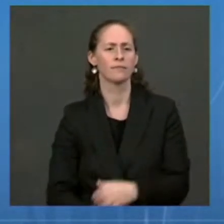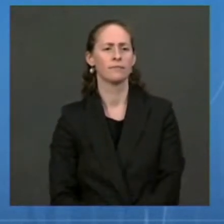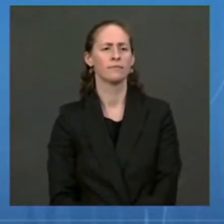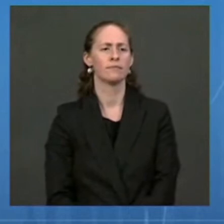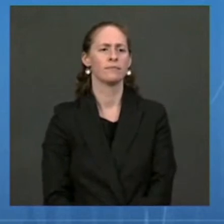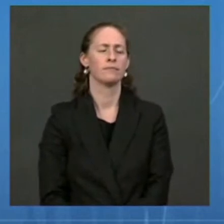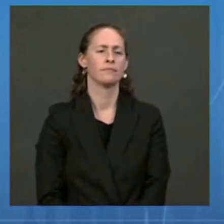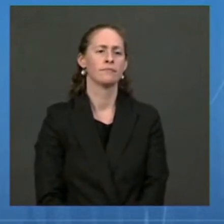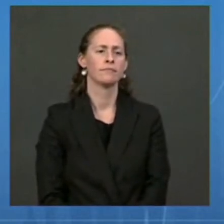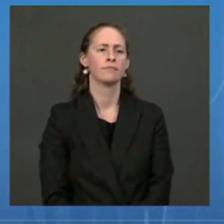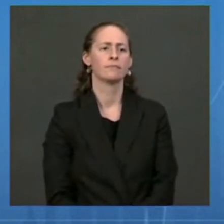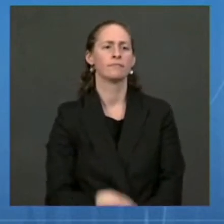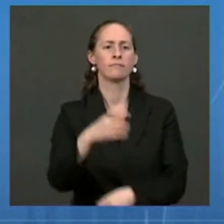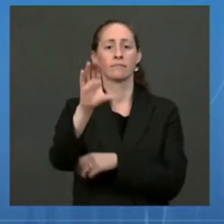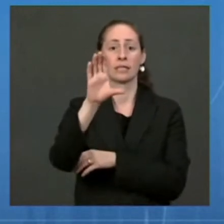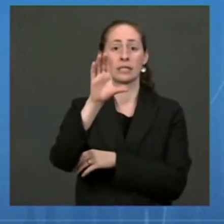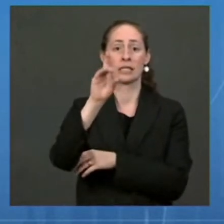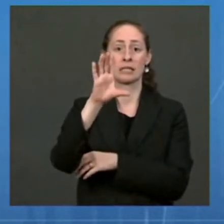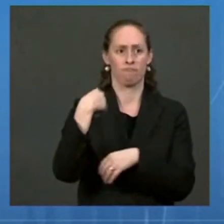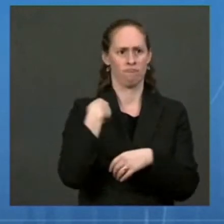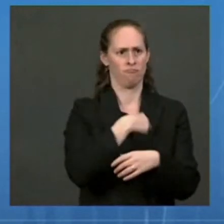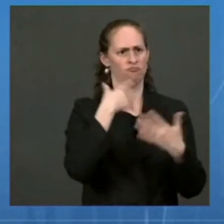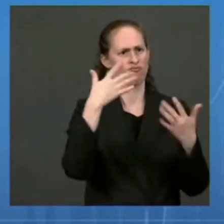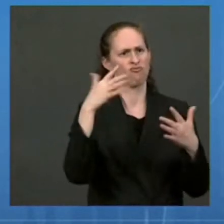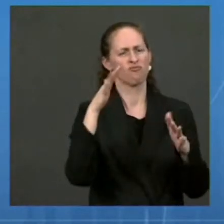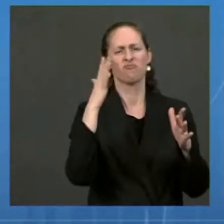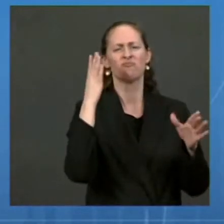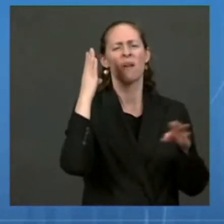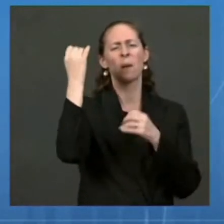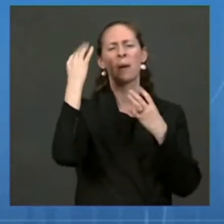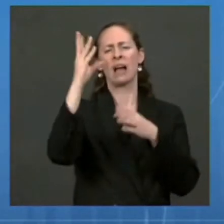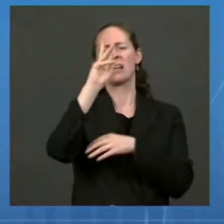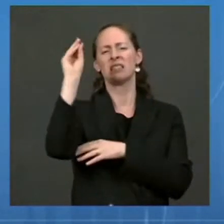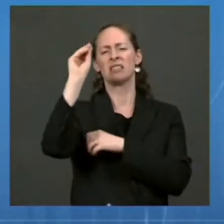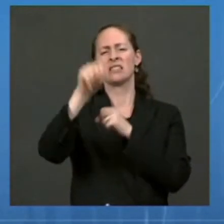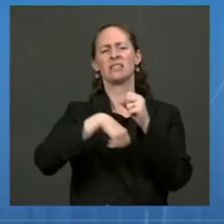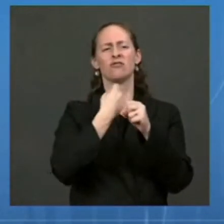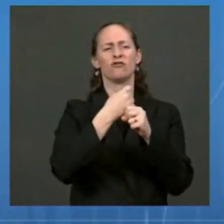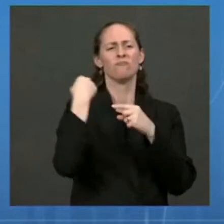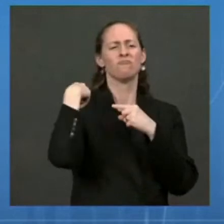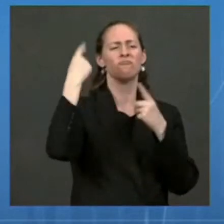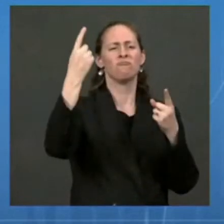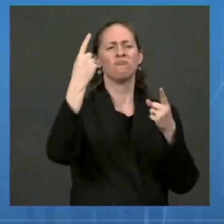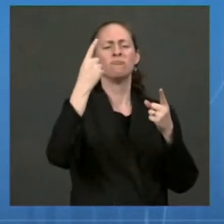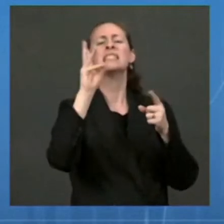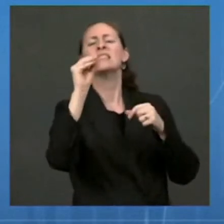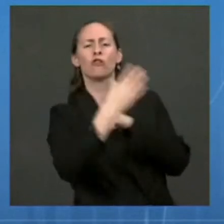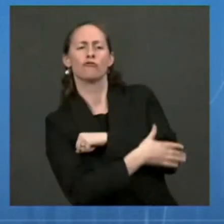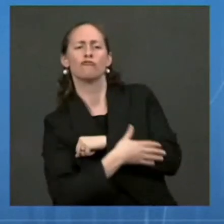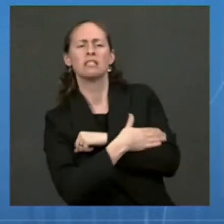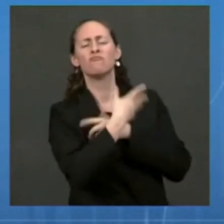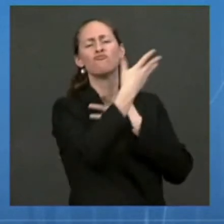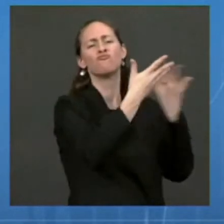DR. WALENSKY, ANYTHING. IF I MIGHT CHIME IN, CDC IS WORKING IN OVER 60 COUNTRIES